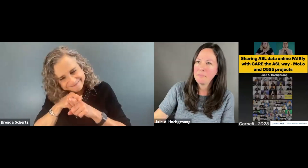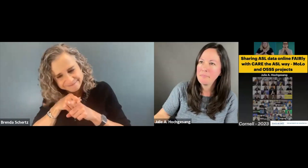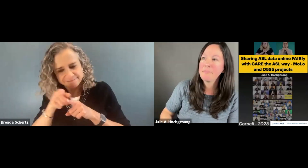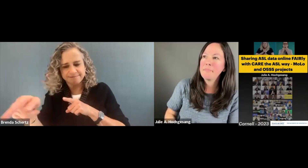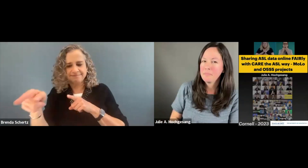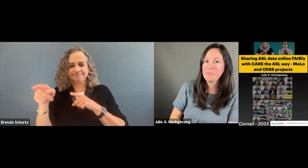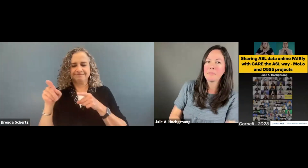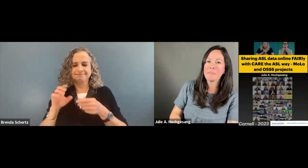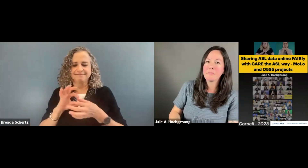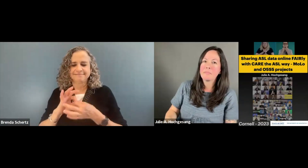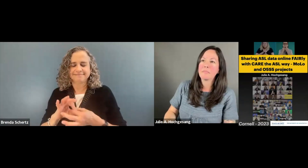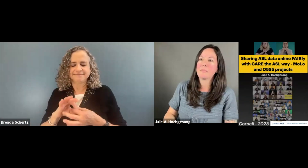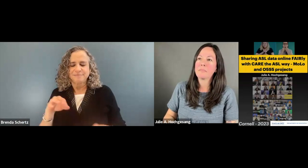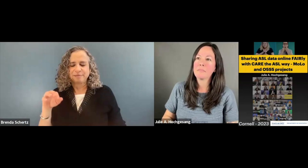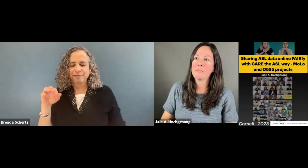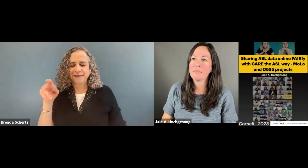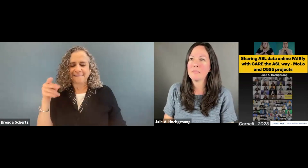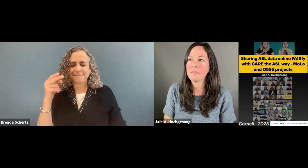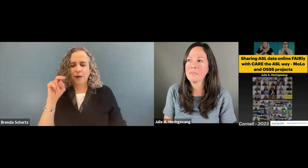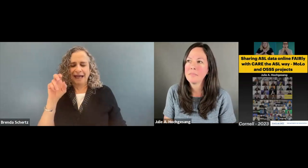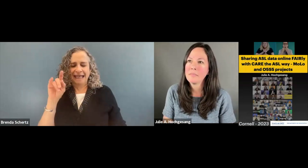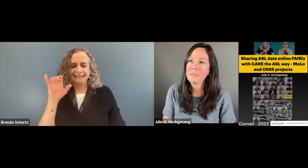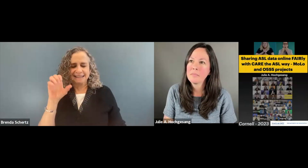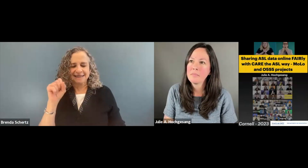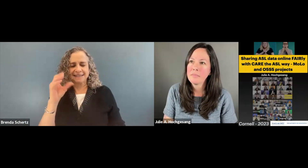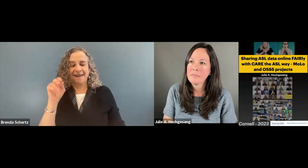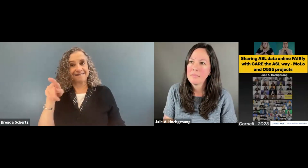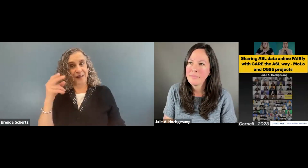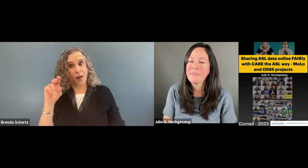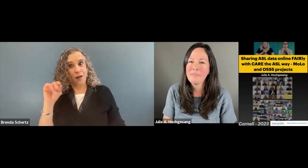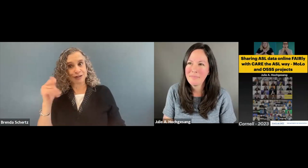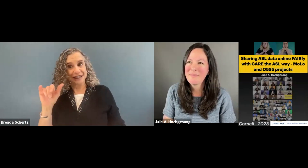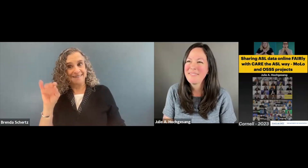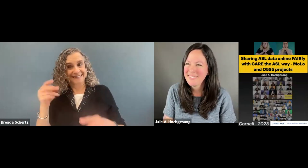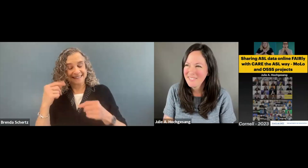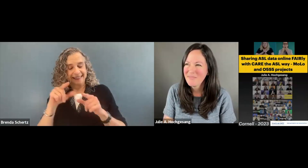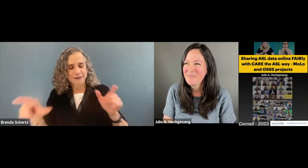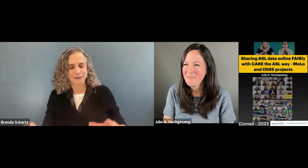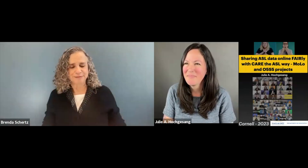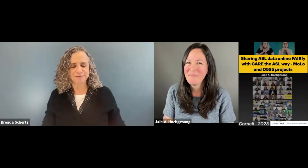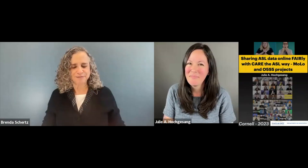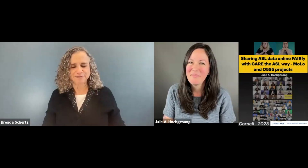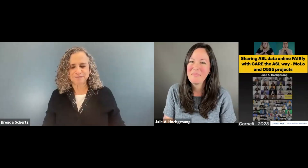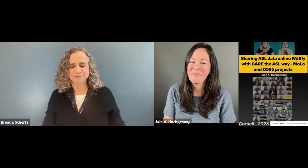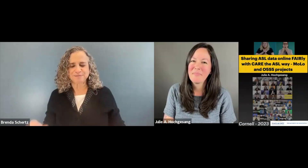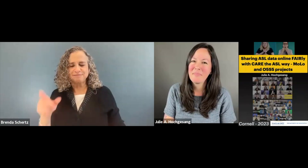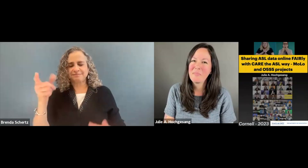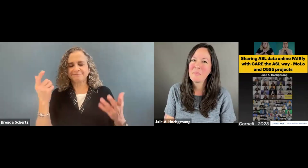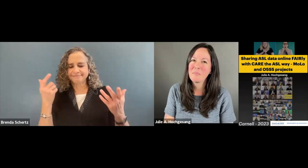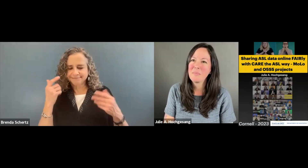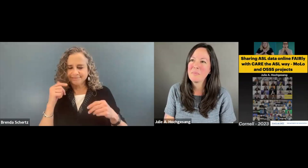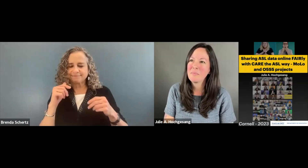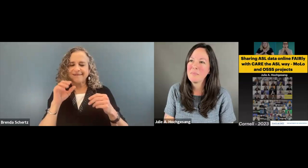She is a deaf linguist who specializes in specializes in phonetics and phonology of sign languages.